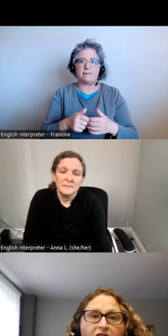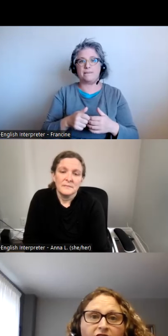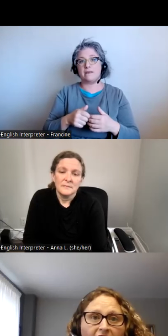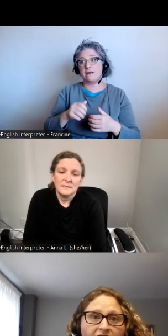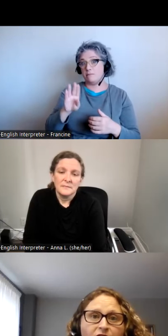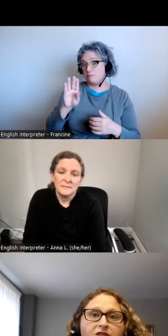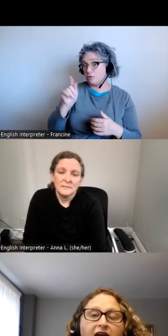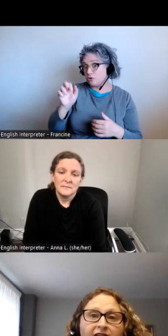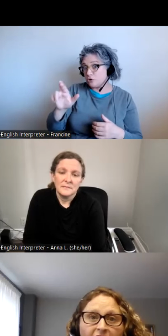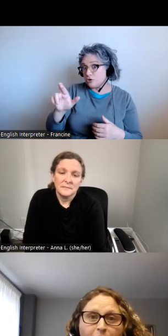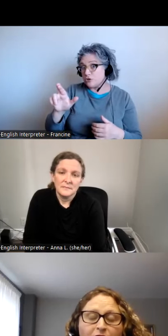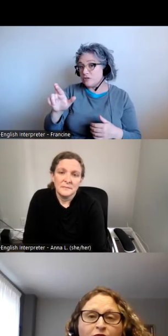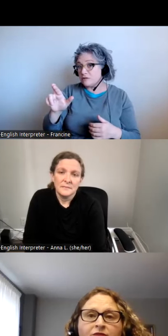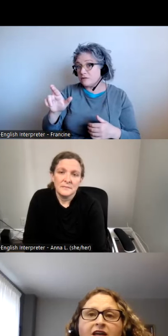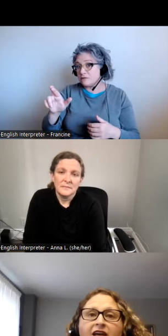that series with